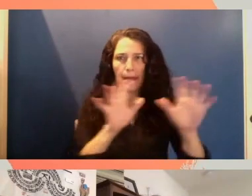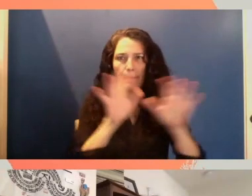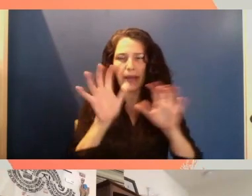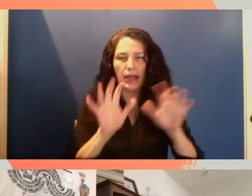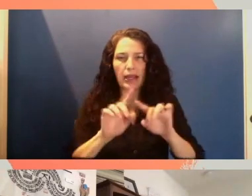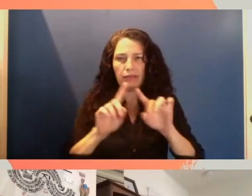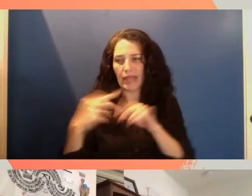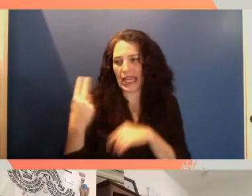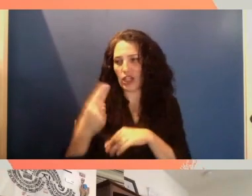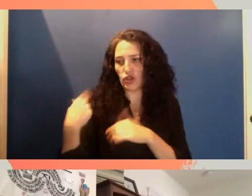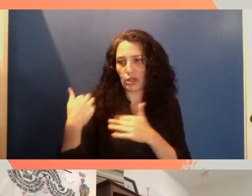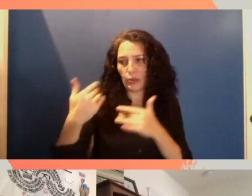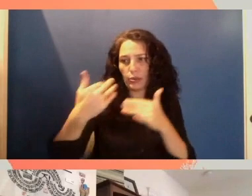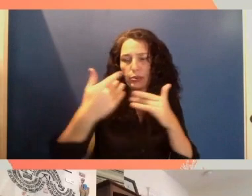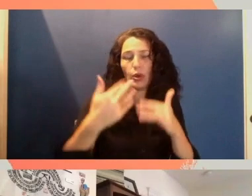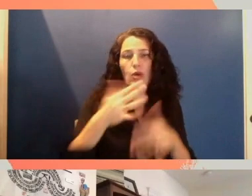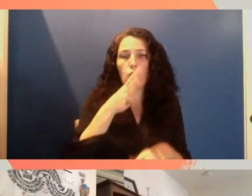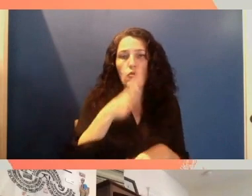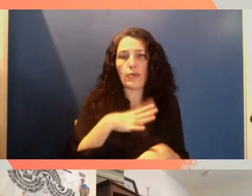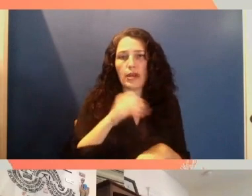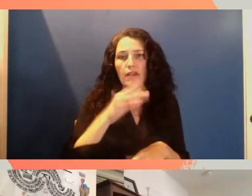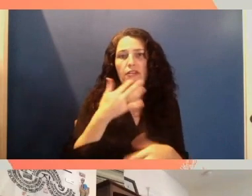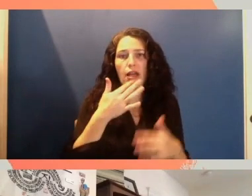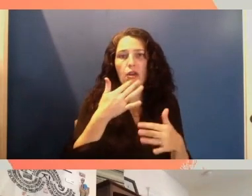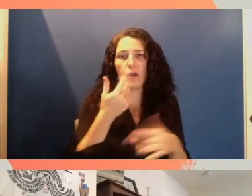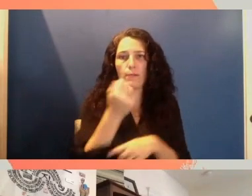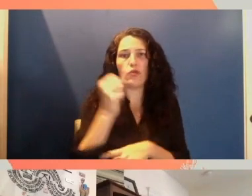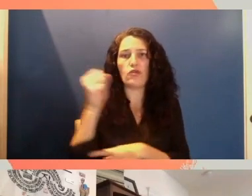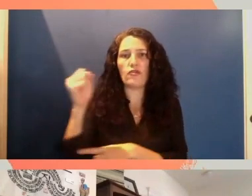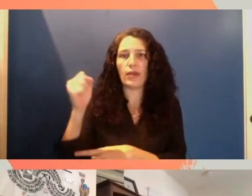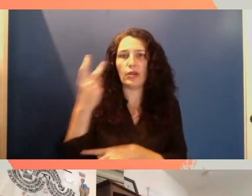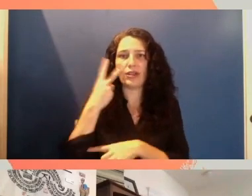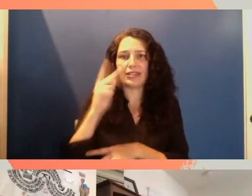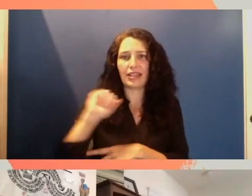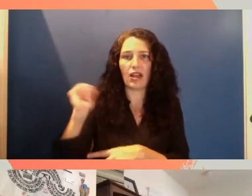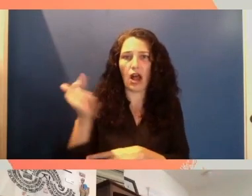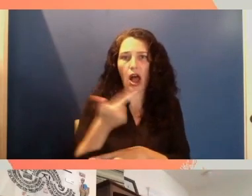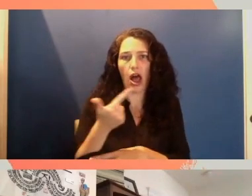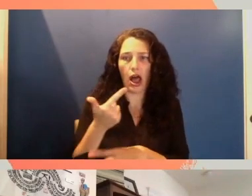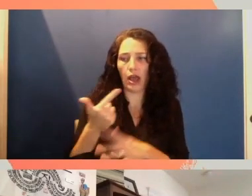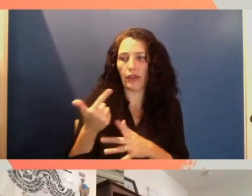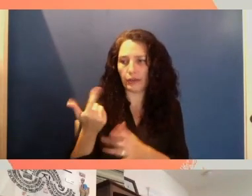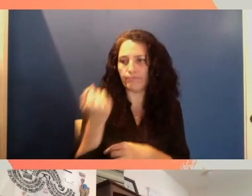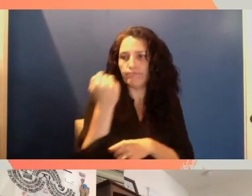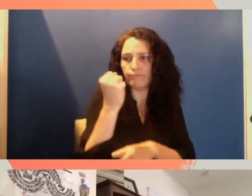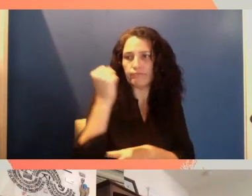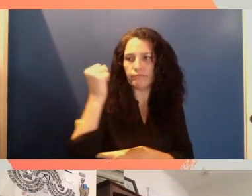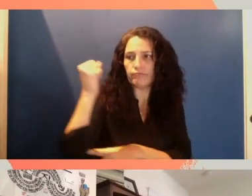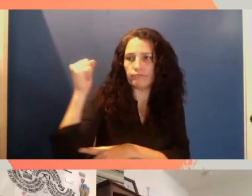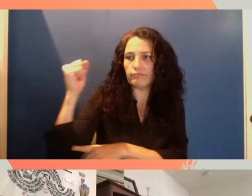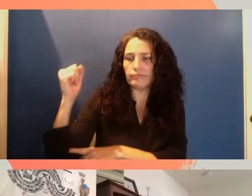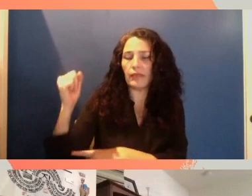kind of movement, right? Like on whose shoulders do these women stand? And as we were like brainstorming in the edit suite